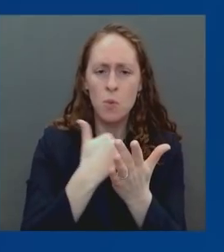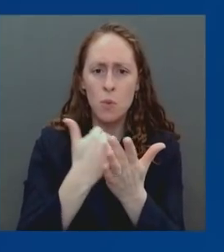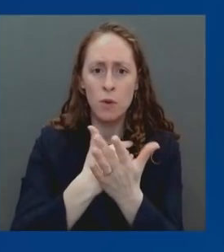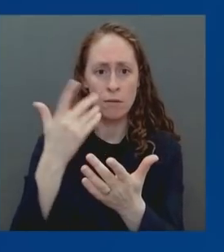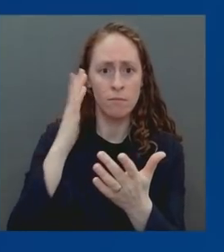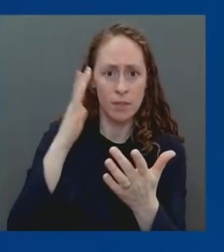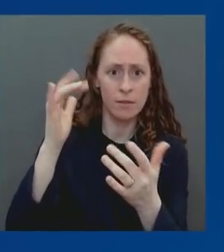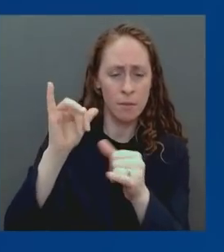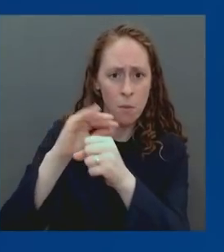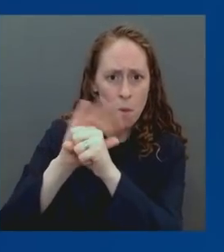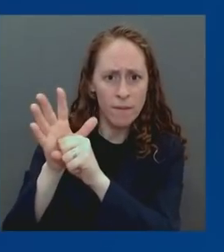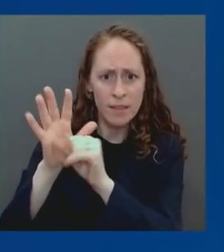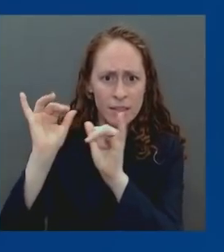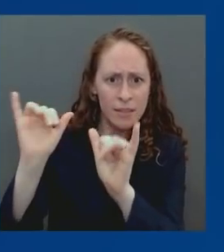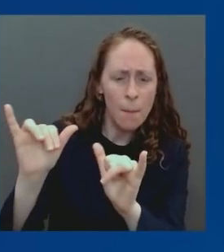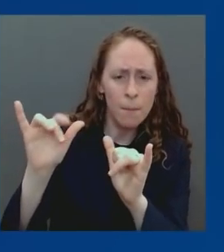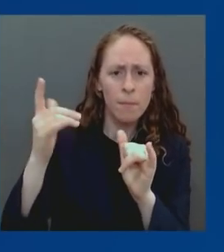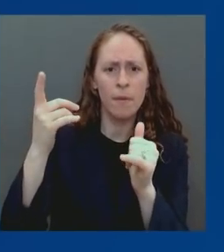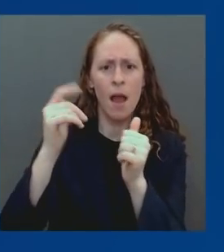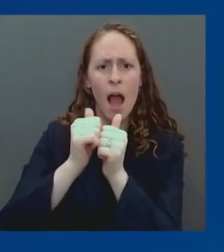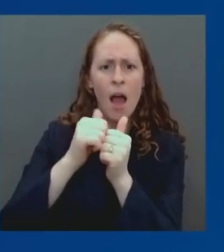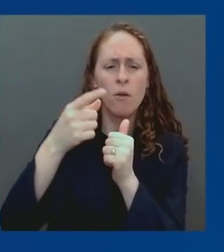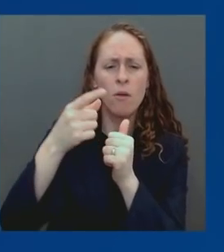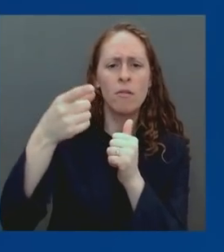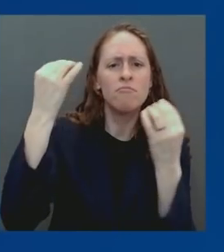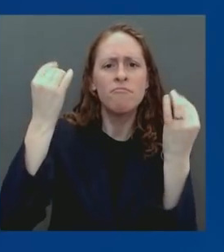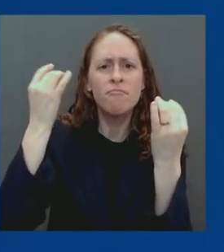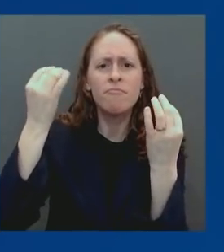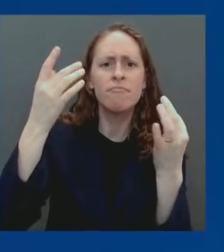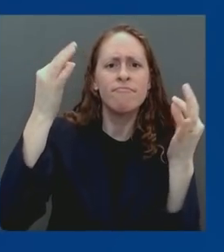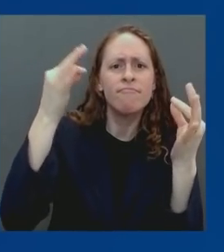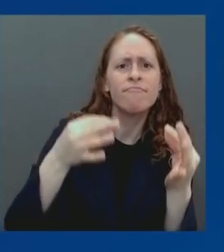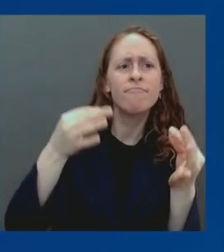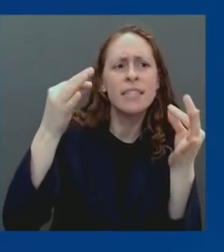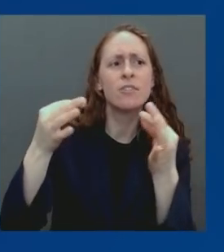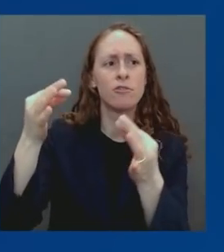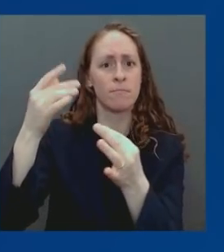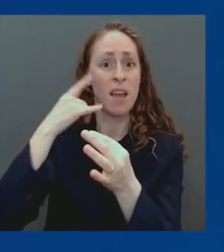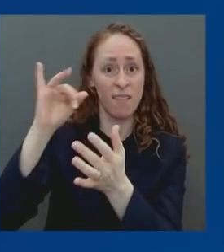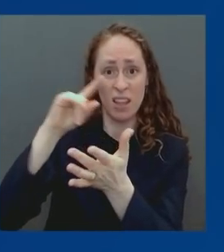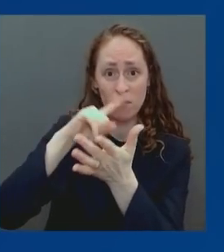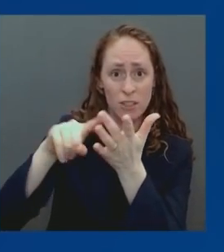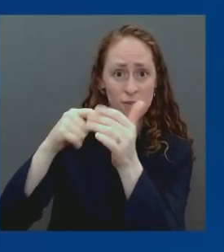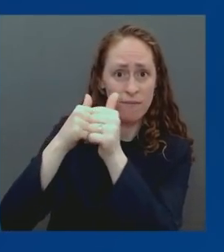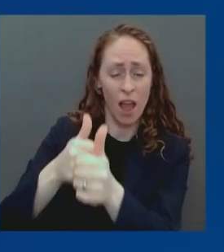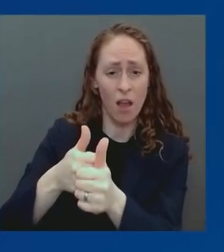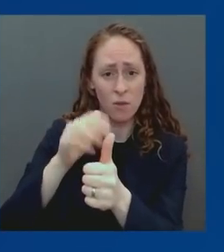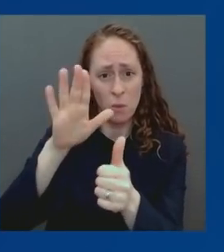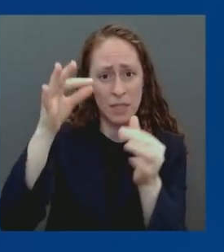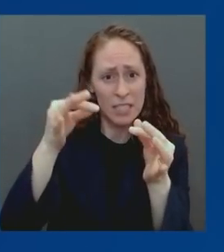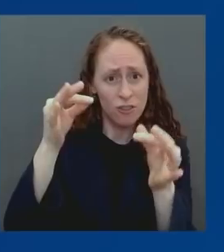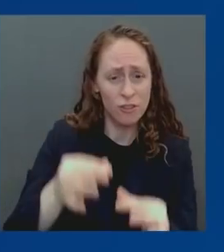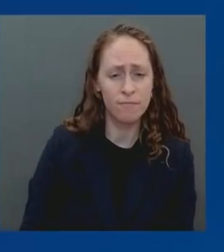we're doing all the preparation now that we can do to be ready so that it'll be available at trusted locations